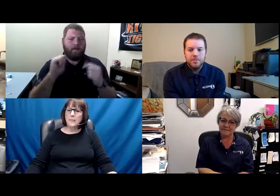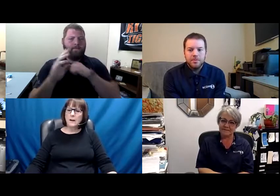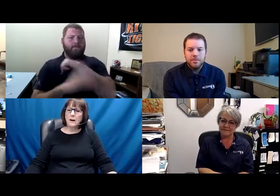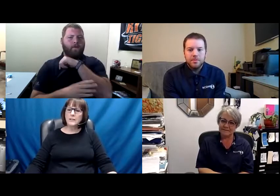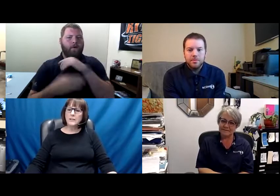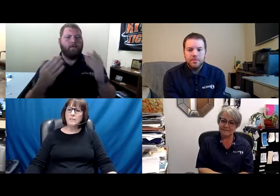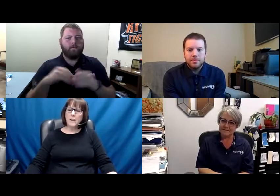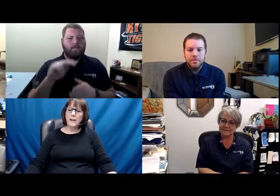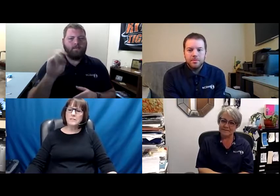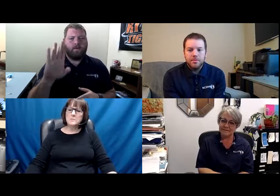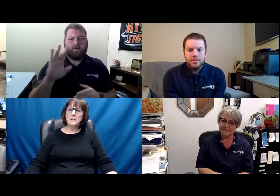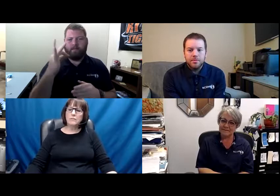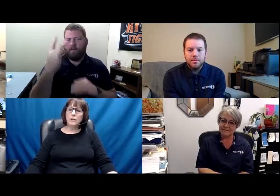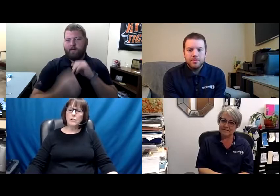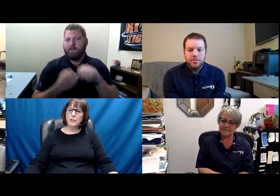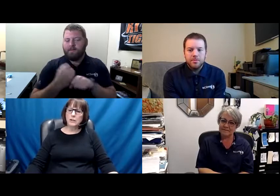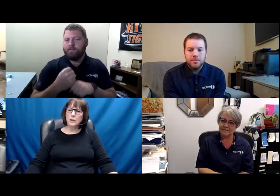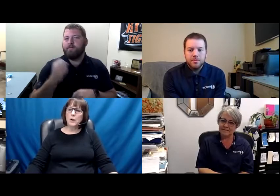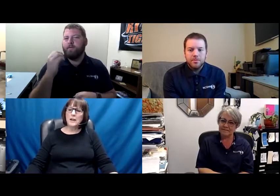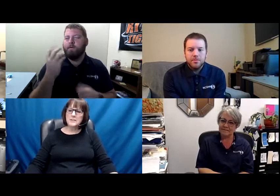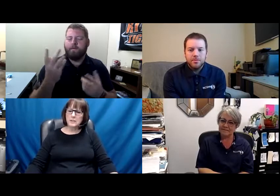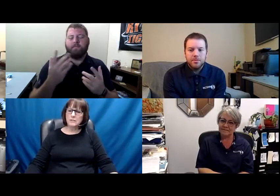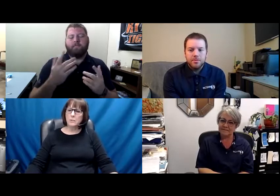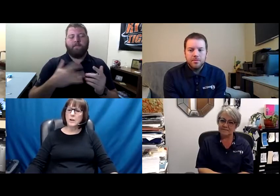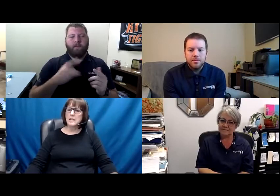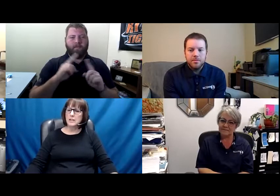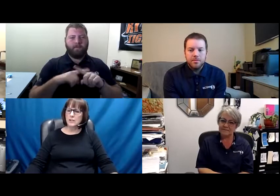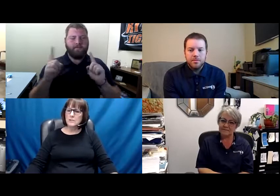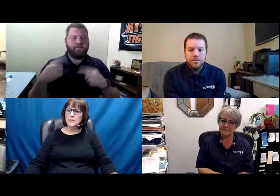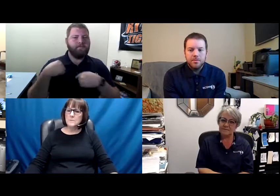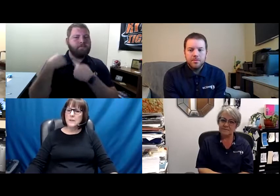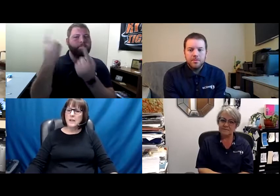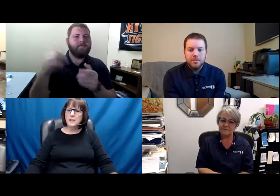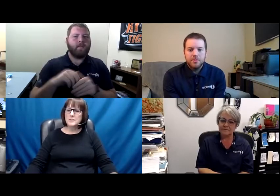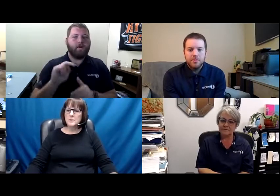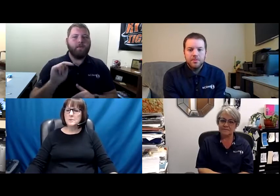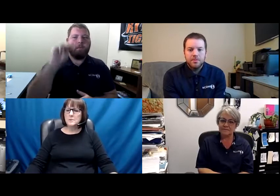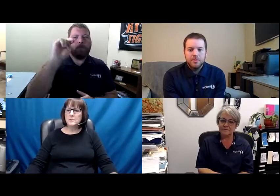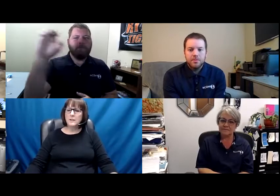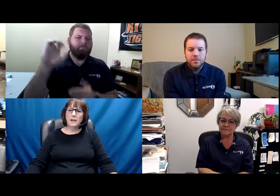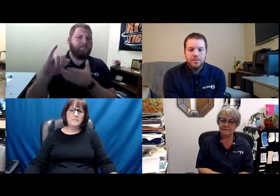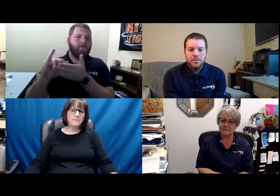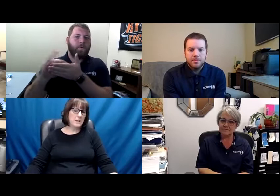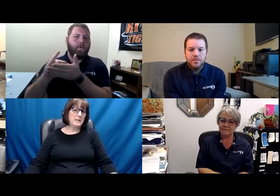Oddly enough I haven't spent the fall here in Nebraska for eight years and so I've been